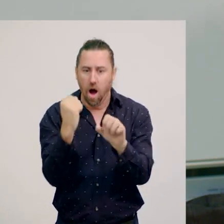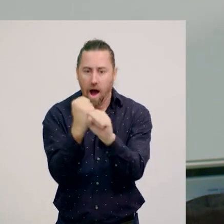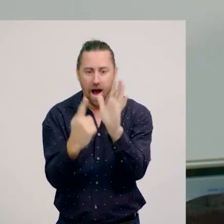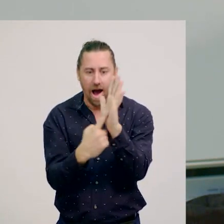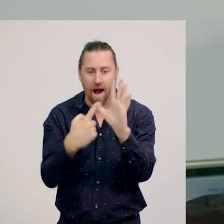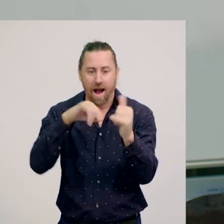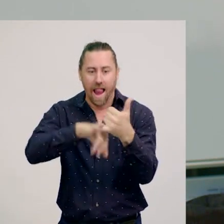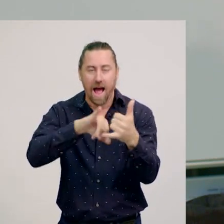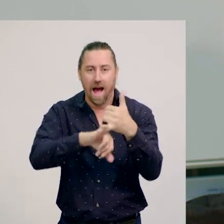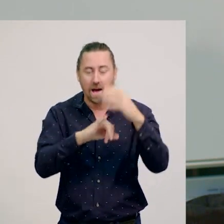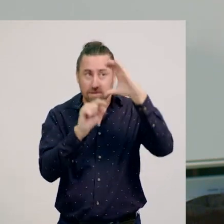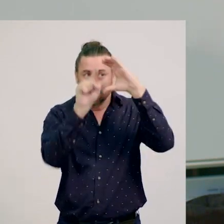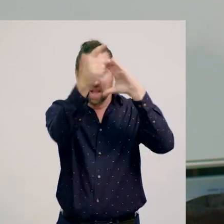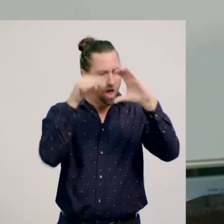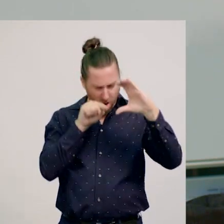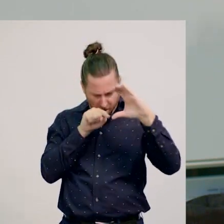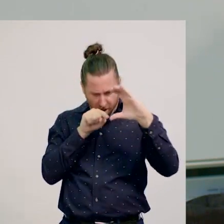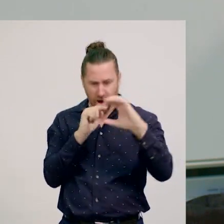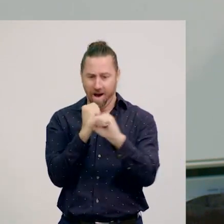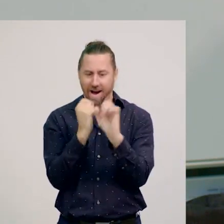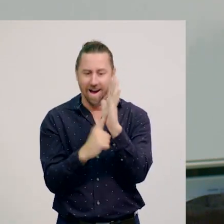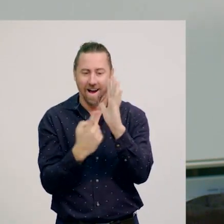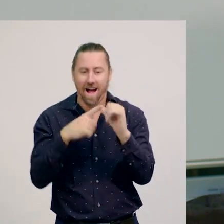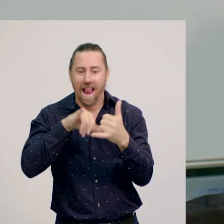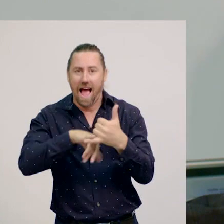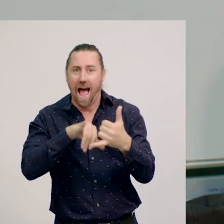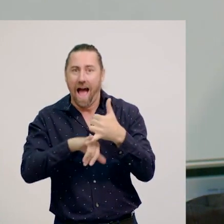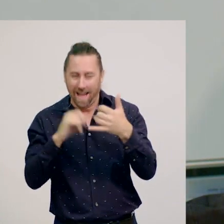in each end, so I can see through it.